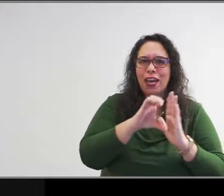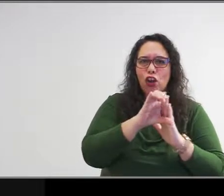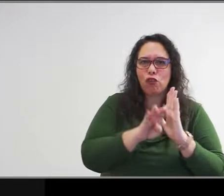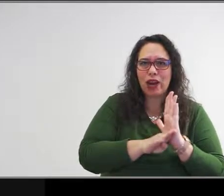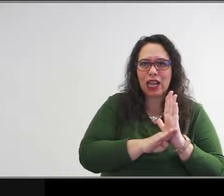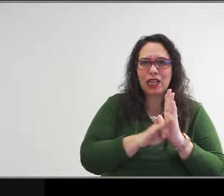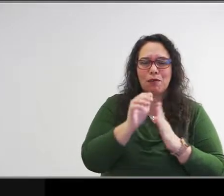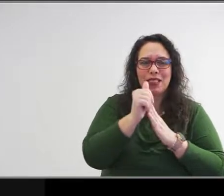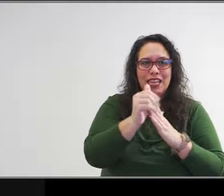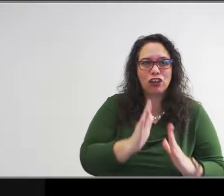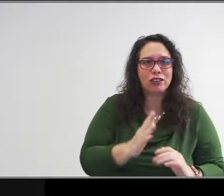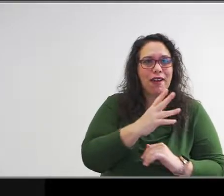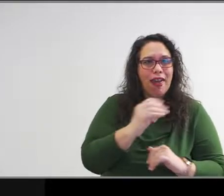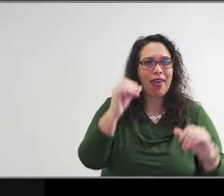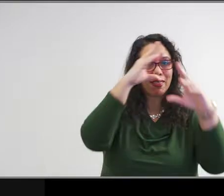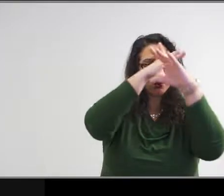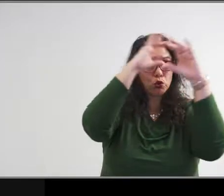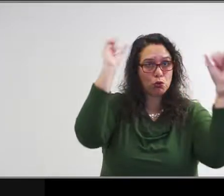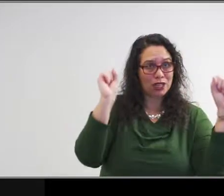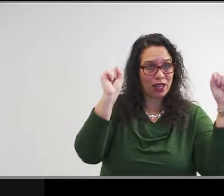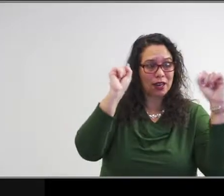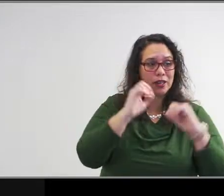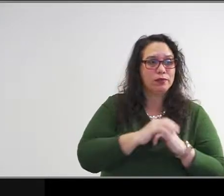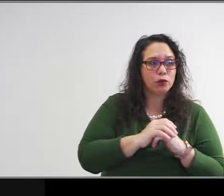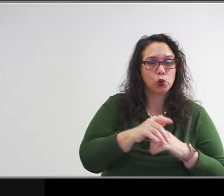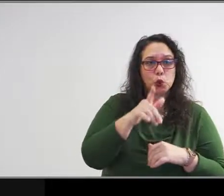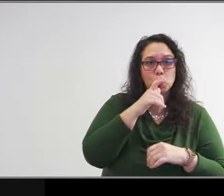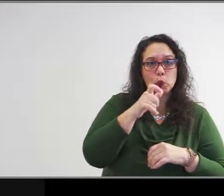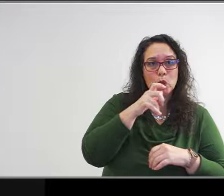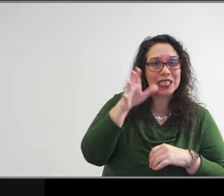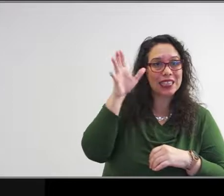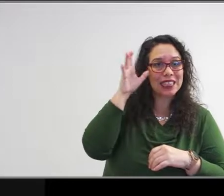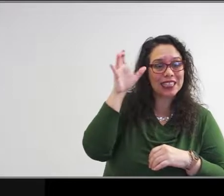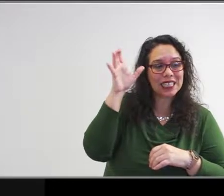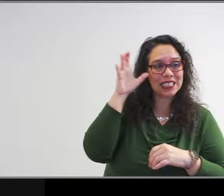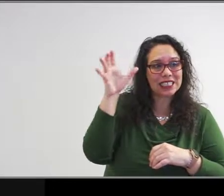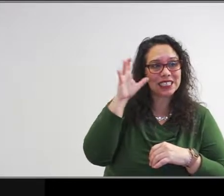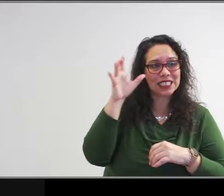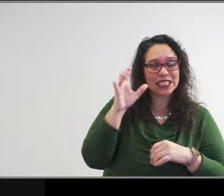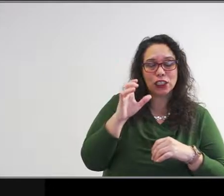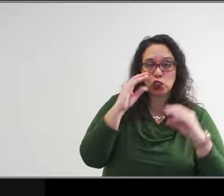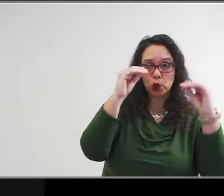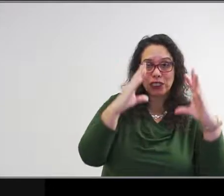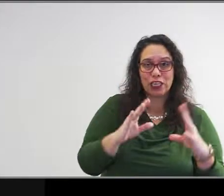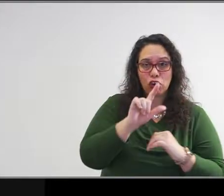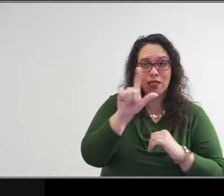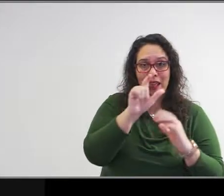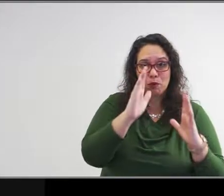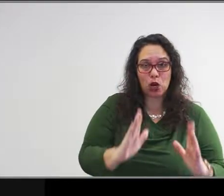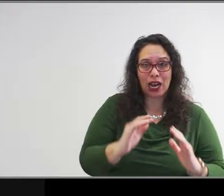and the superintendent who listen to librarian ideas and promote them,